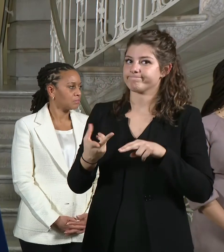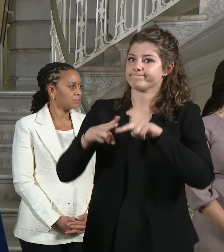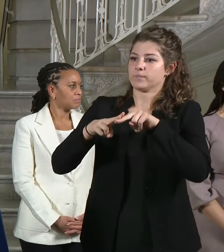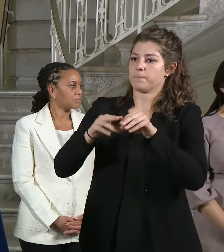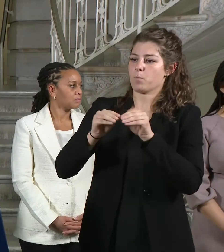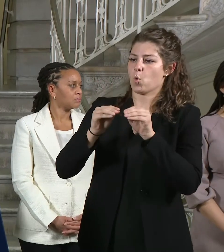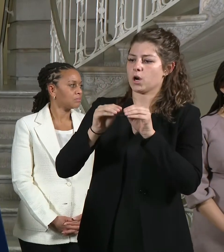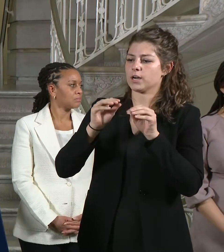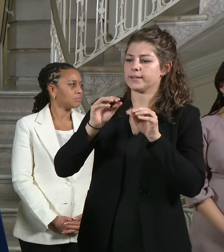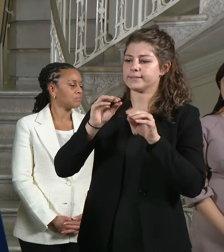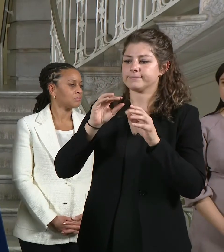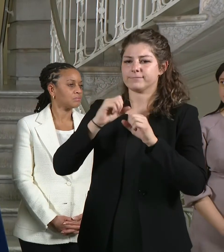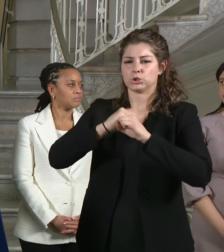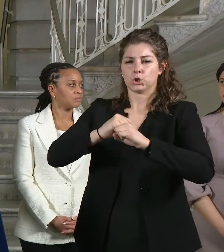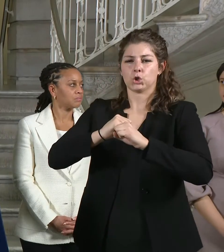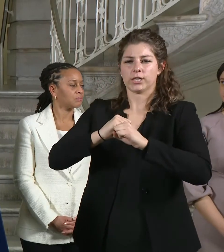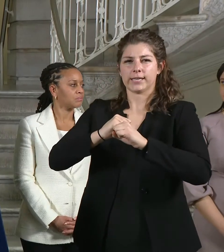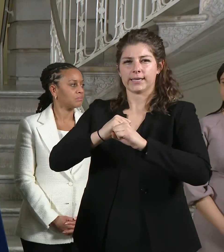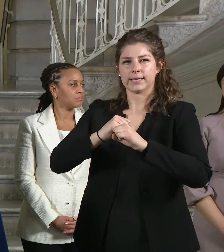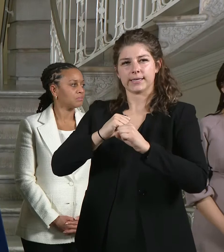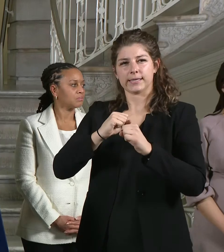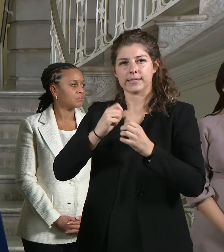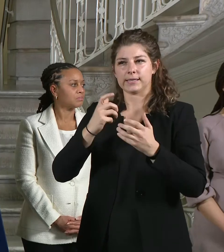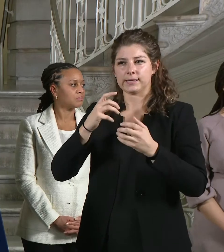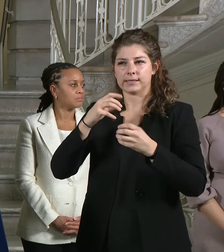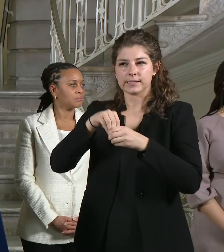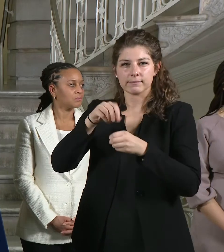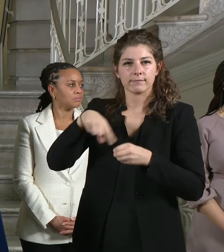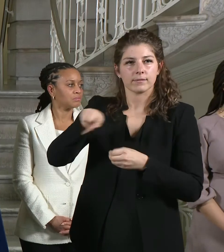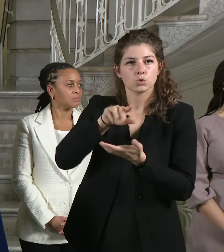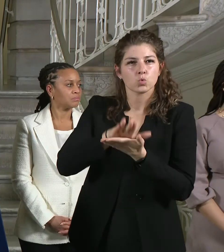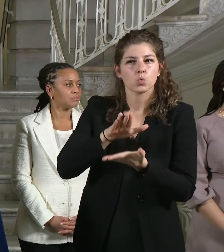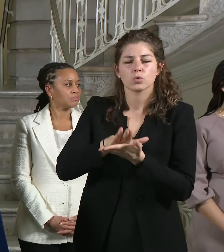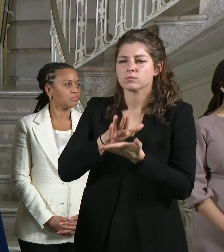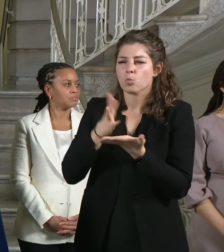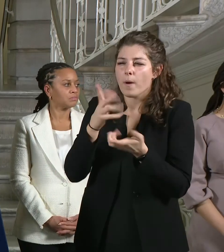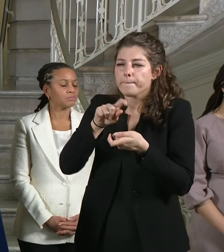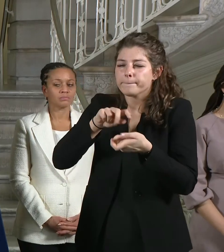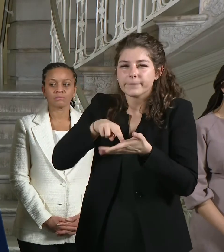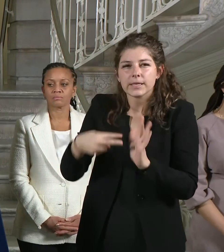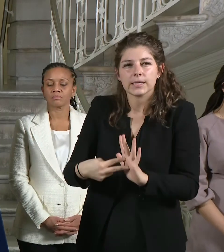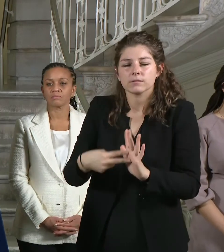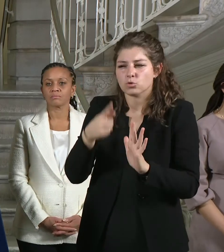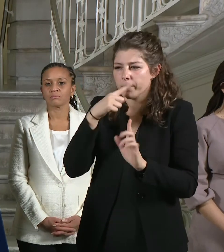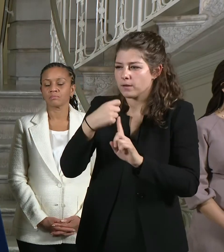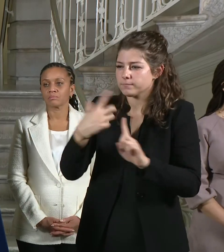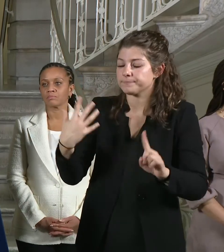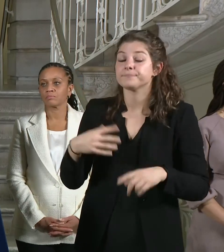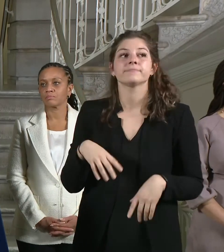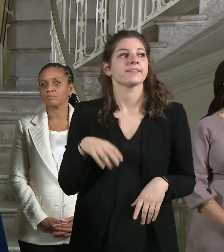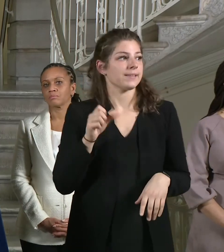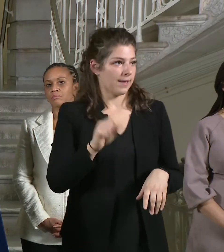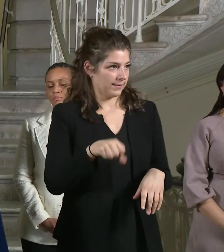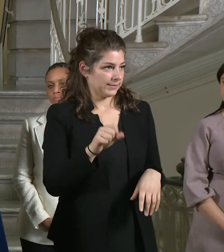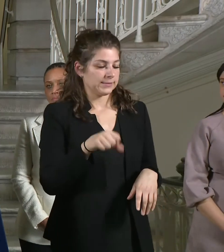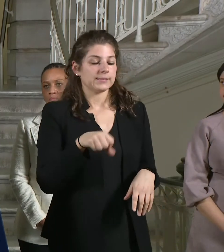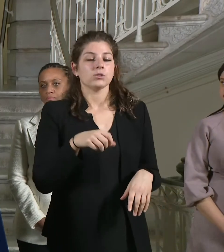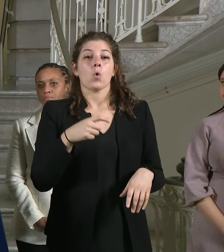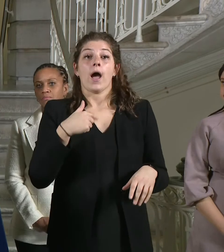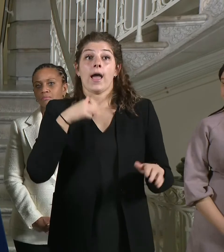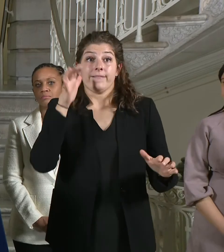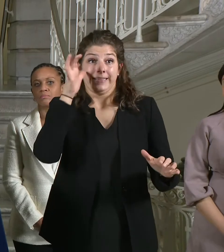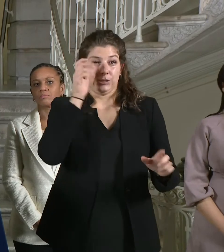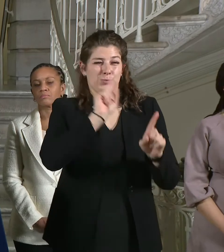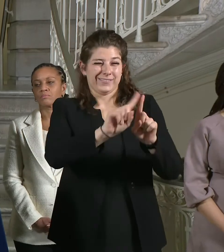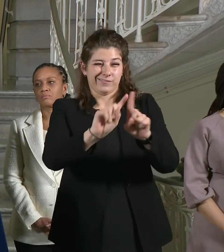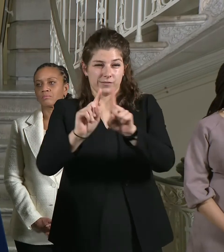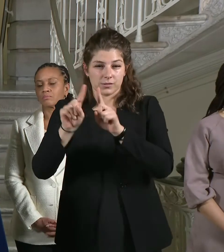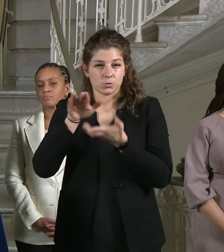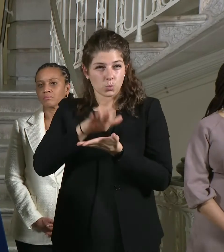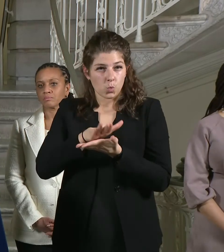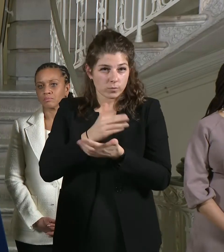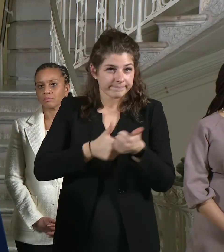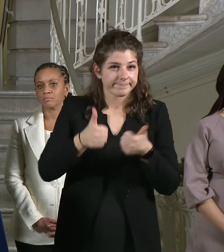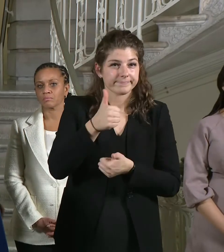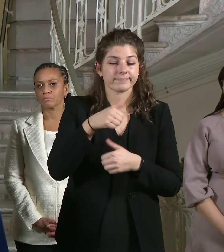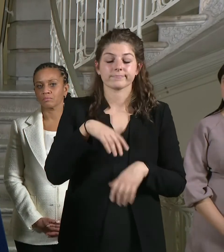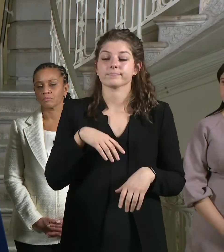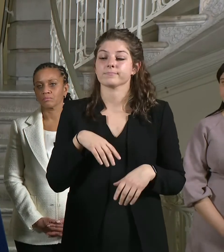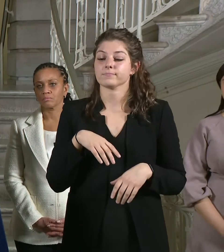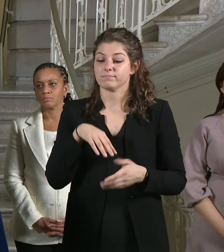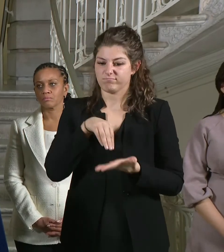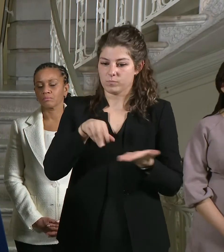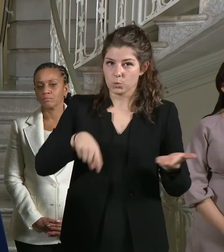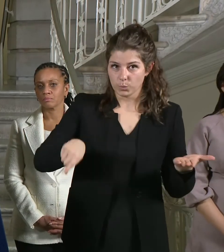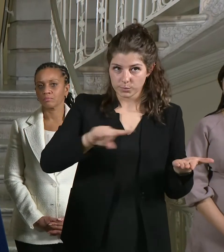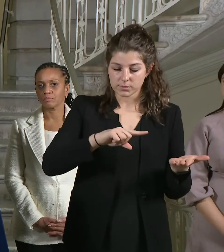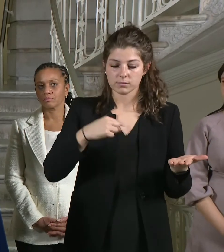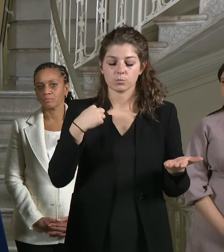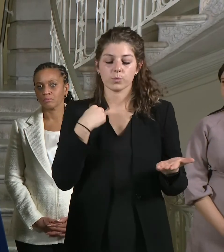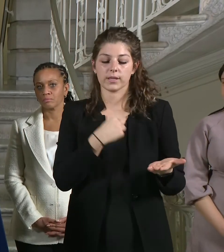NEGOTIATIONS.